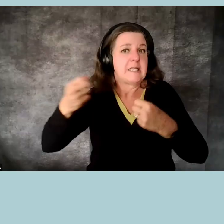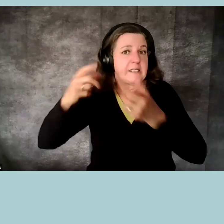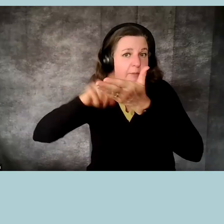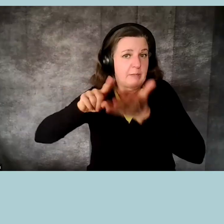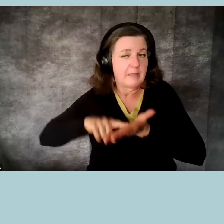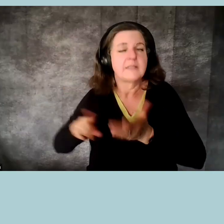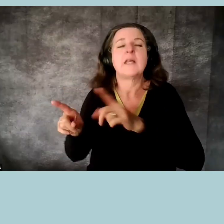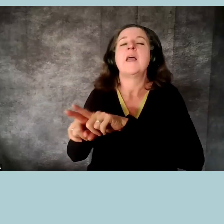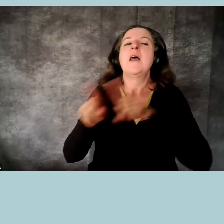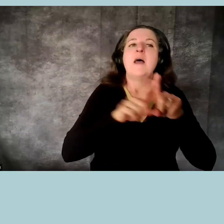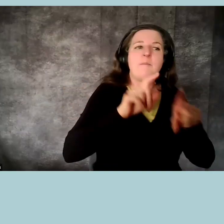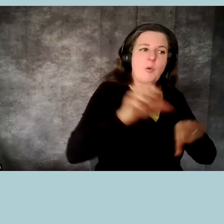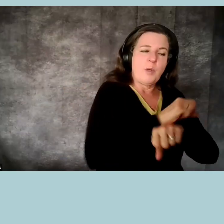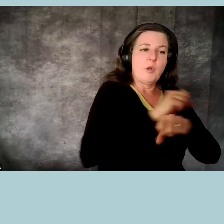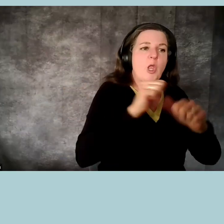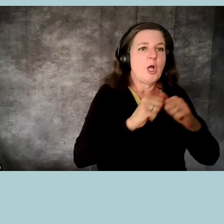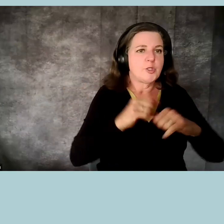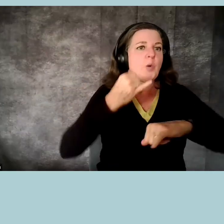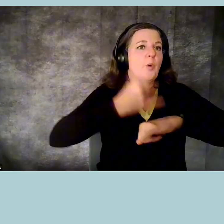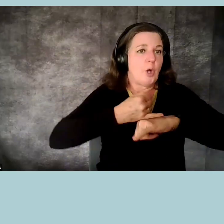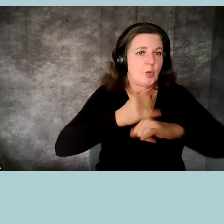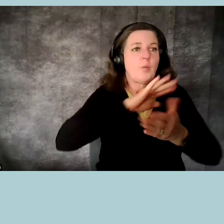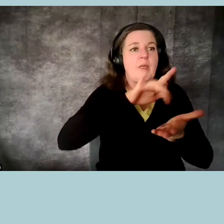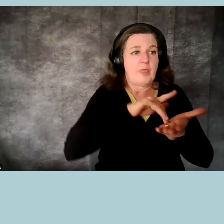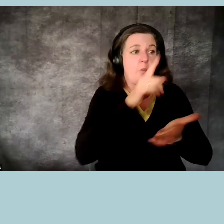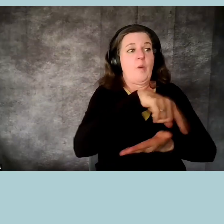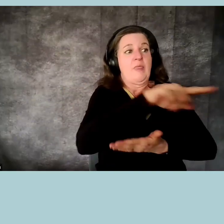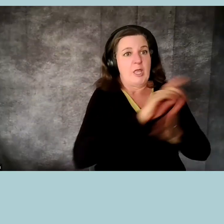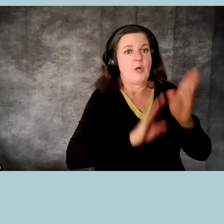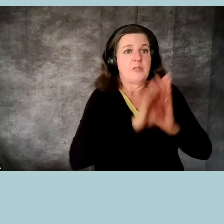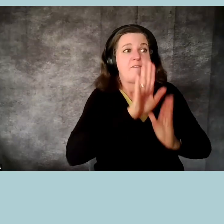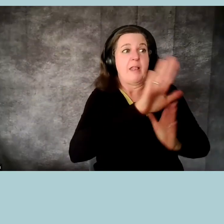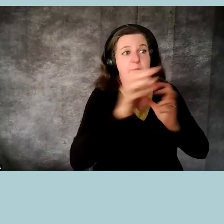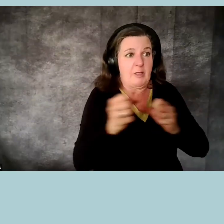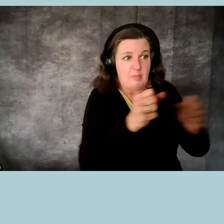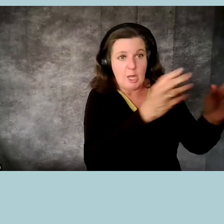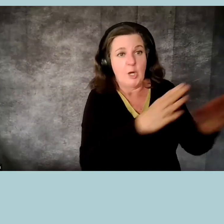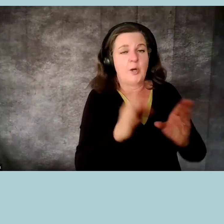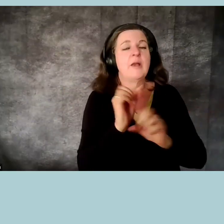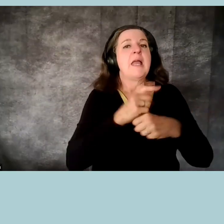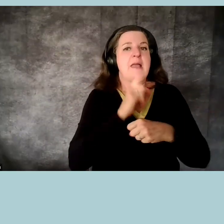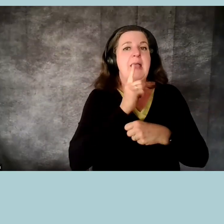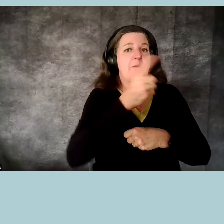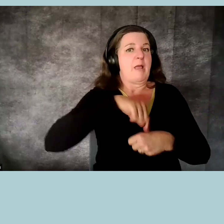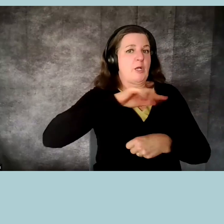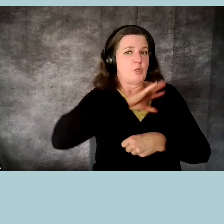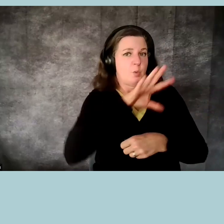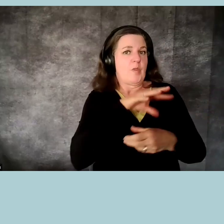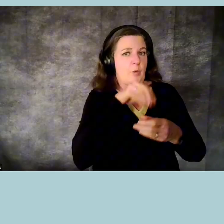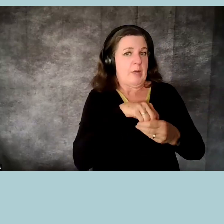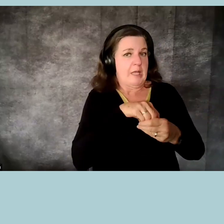when they're developing their strategic plans and make sure to the best of our ability that we can include concepts and language from the plan in that.